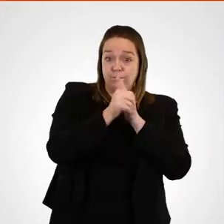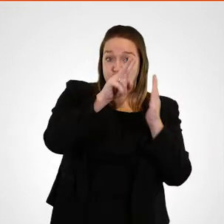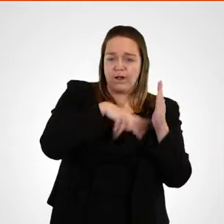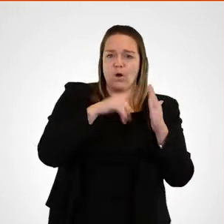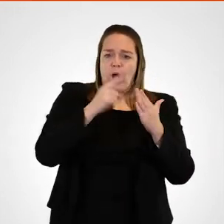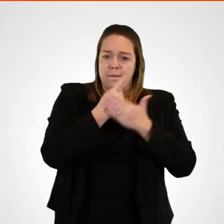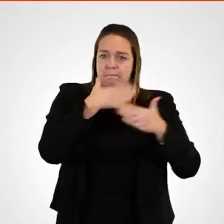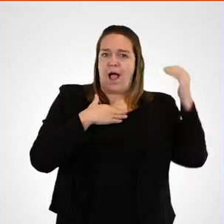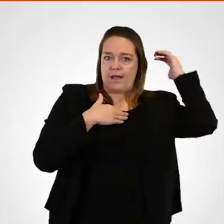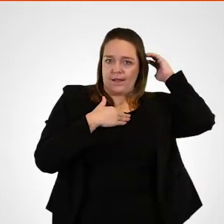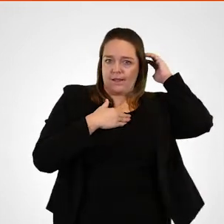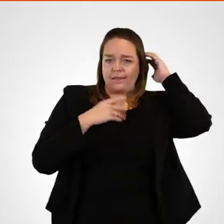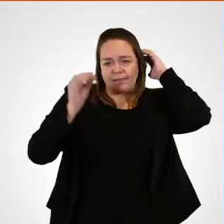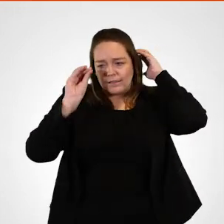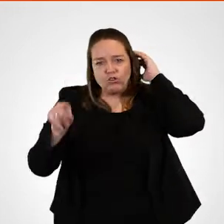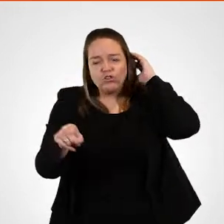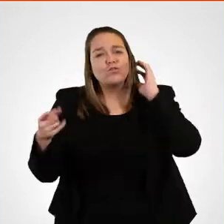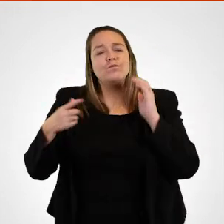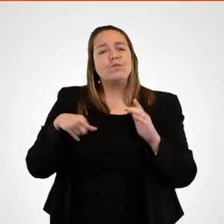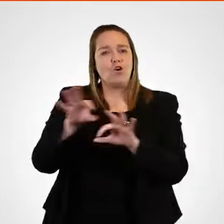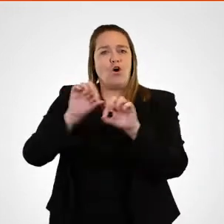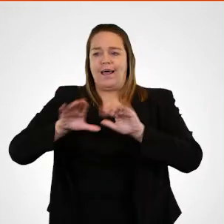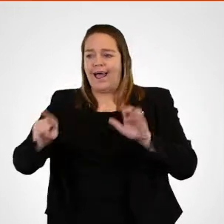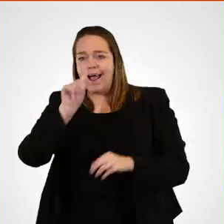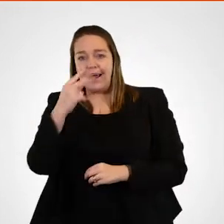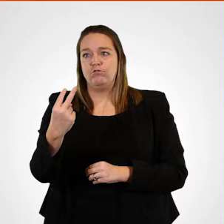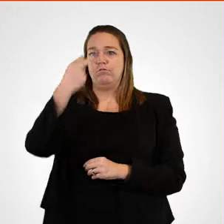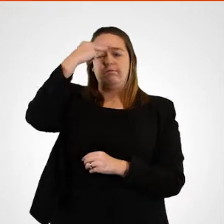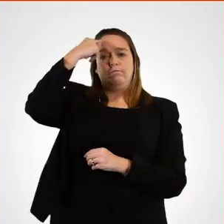because it's not obvious to folks what goes on inside of us.